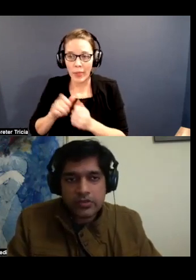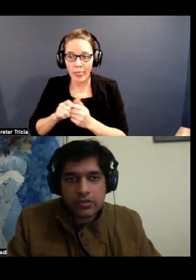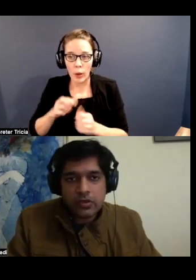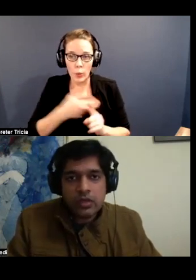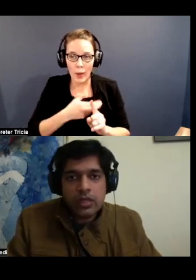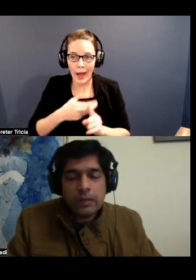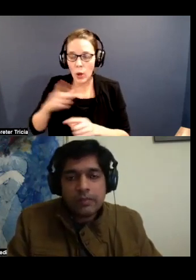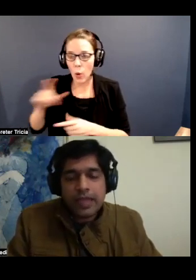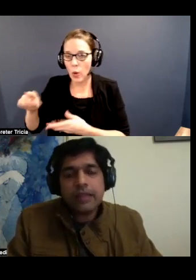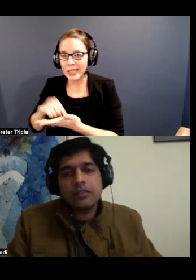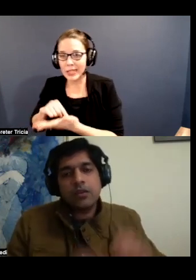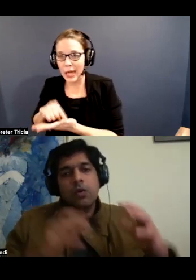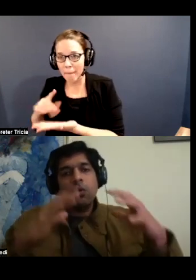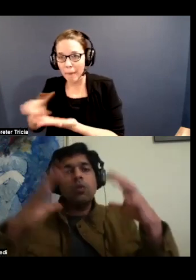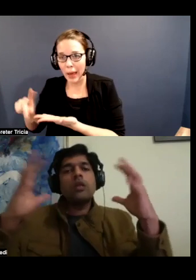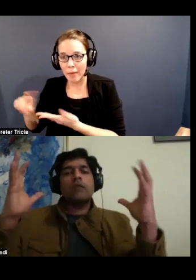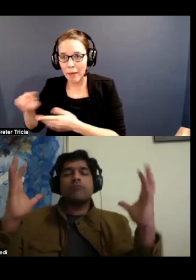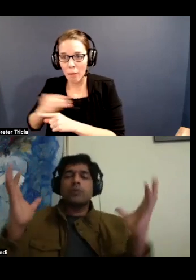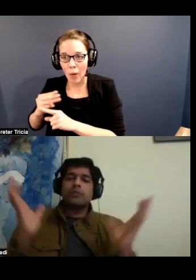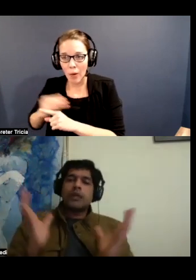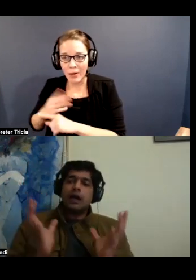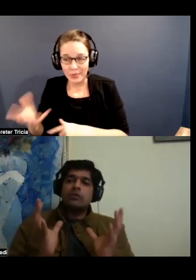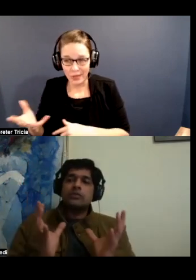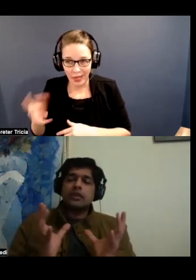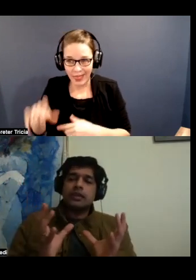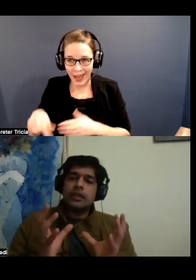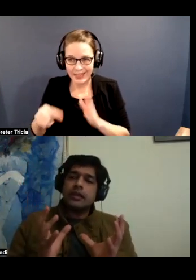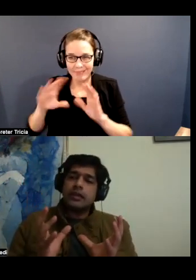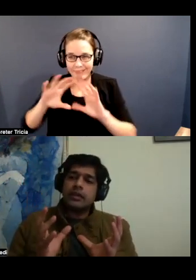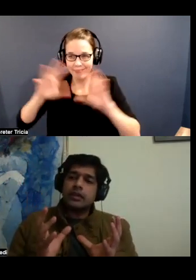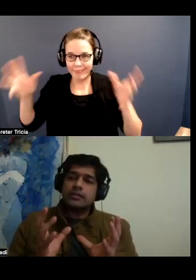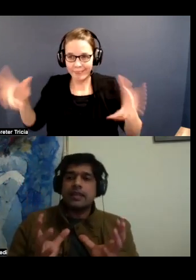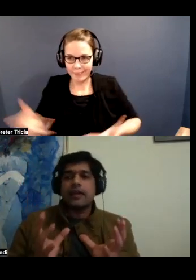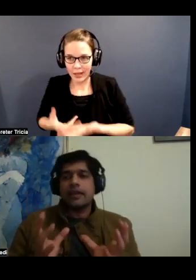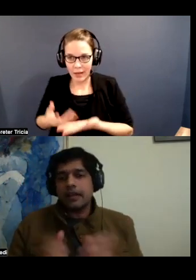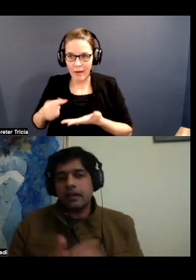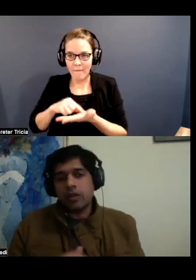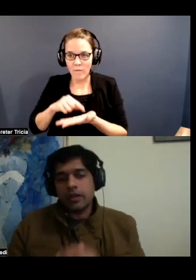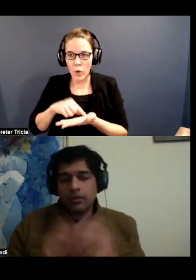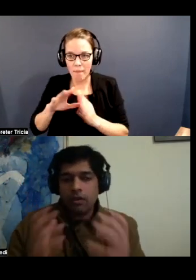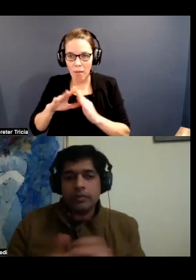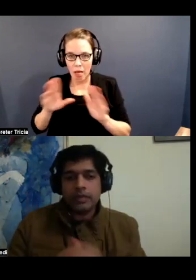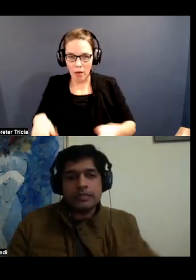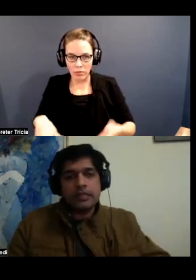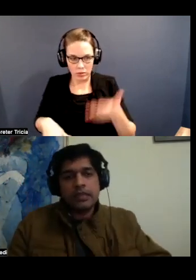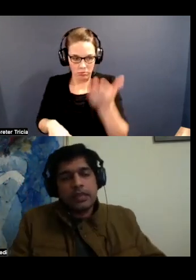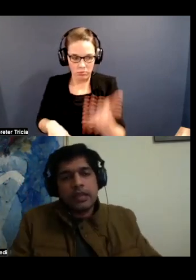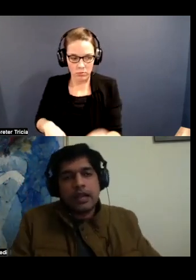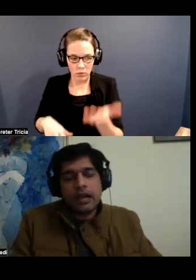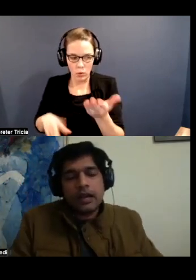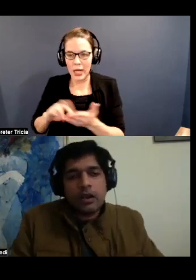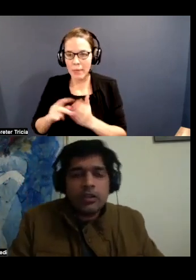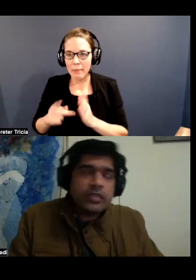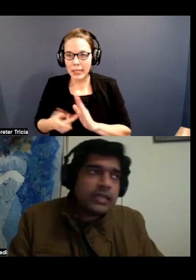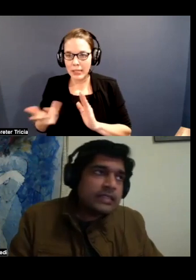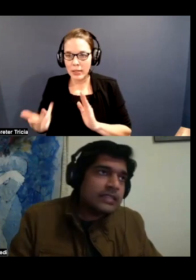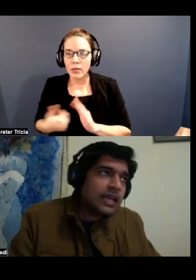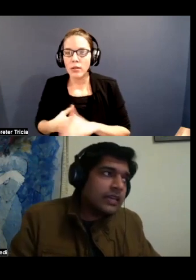So that is the whole affordable housing in a slide, what it all means. Onto the next slide,